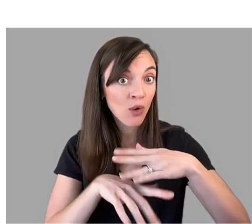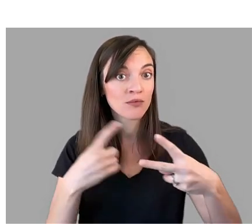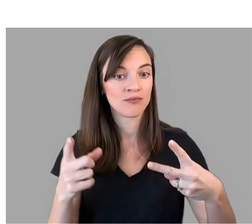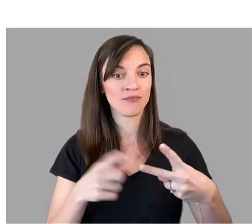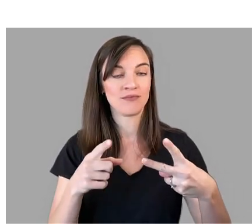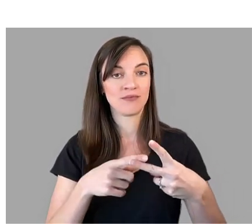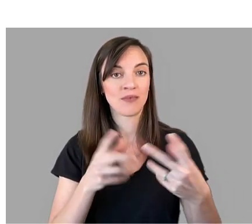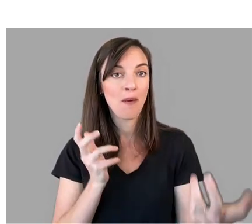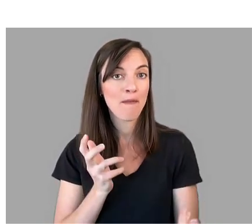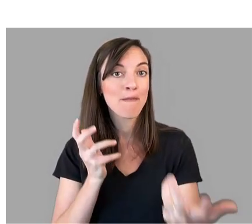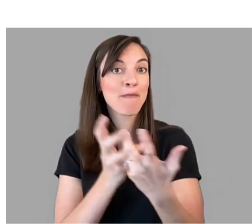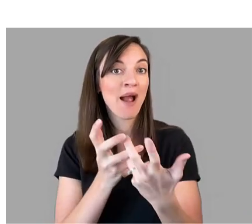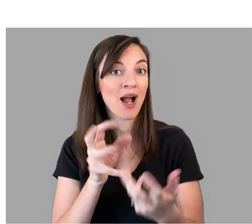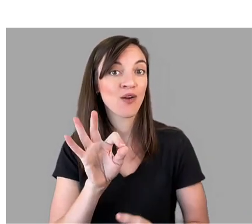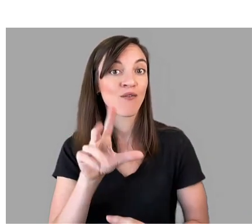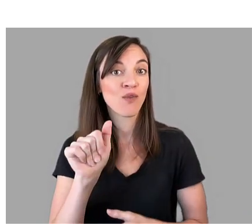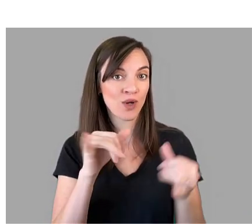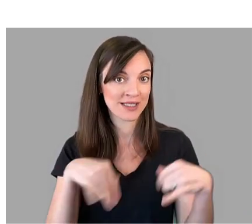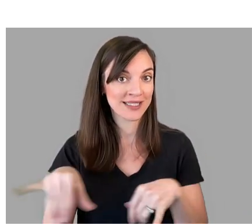and must be aligned with the Florida Standards.